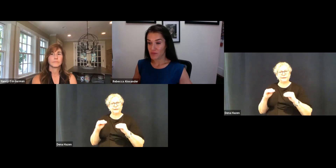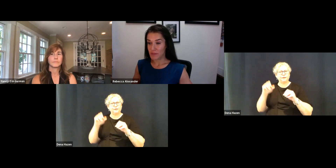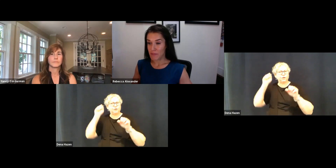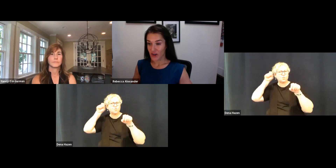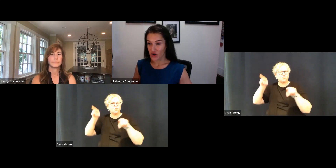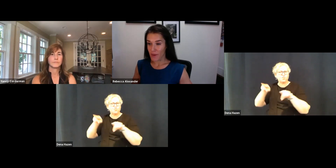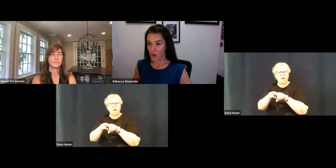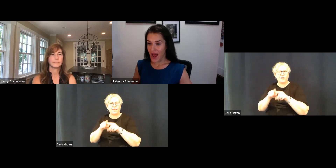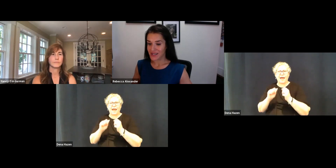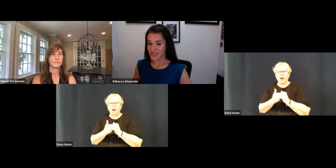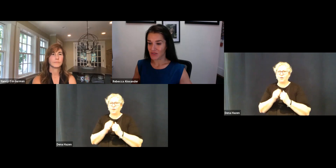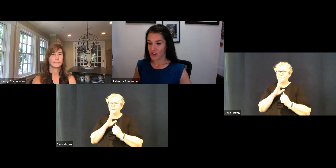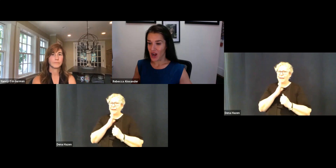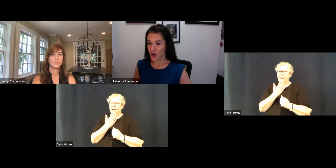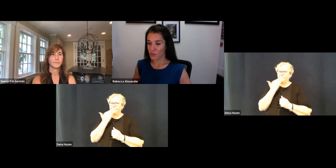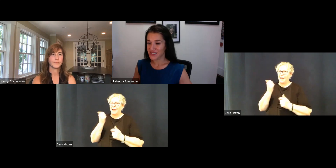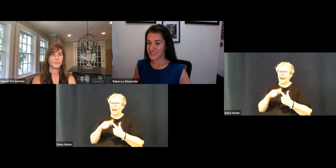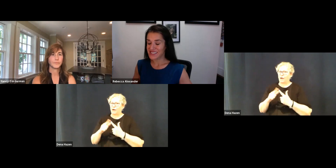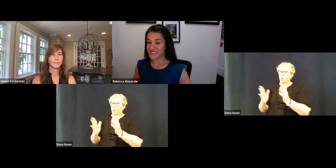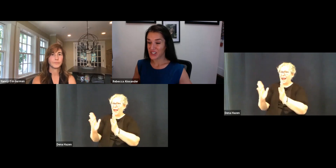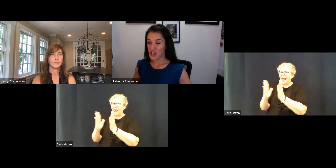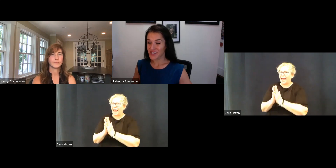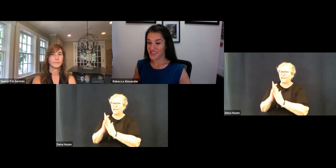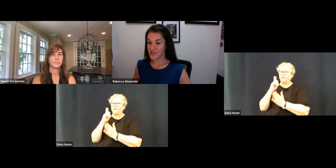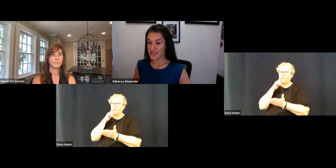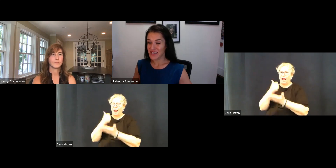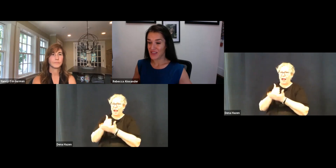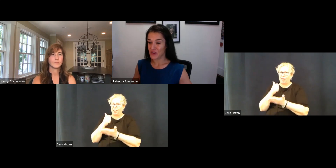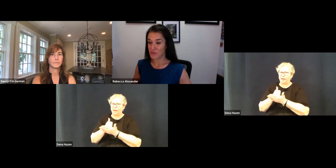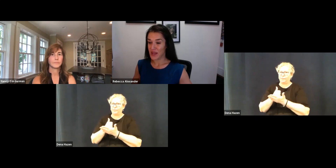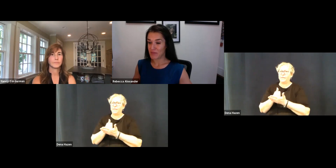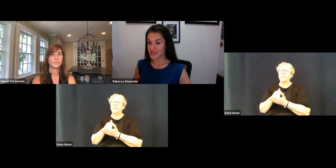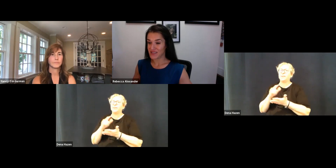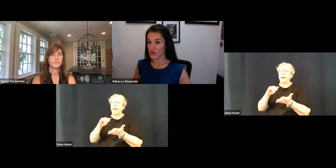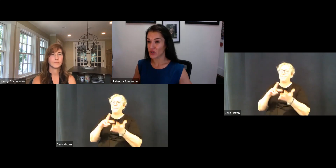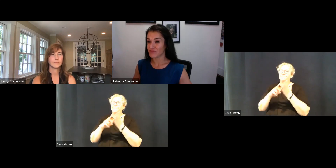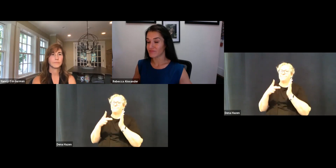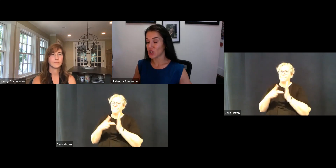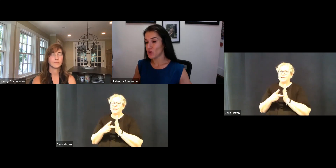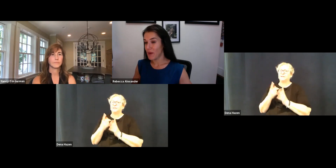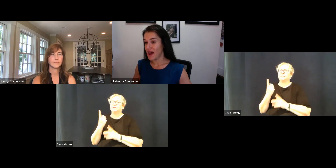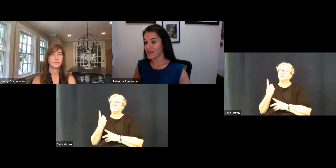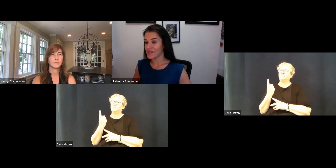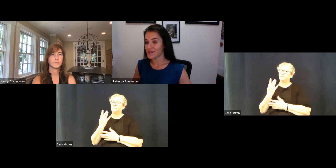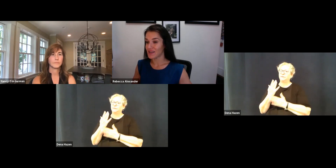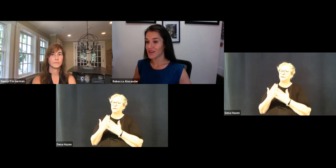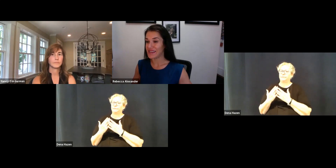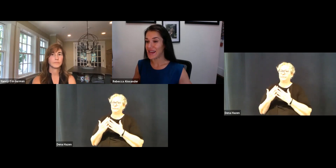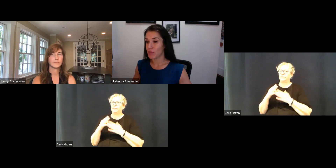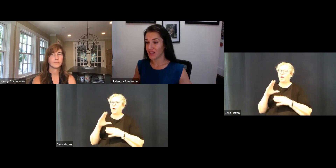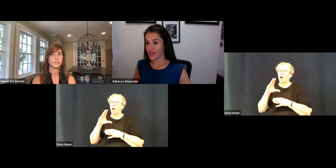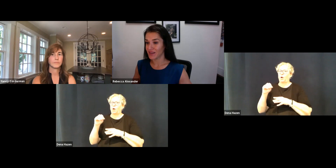to be better about asking for help suggests to me that there may be some real co-dependence and enabling